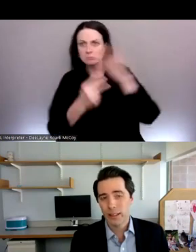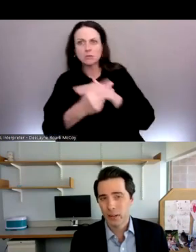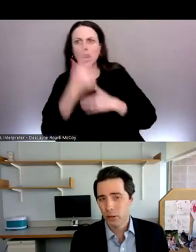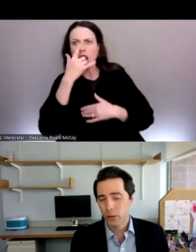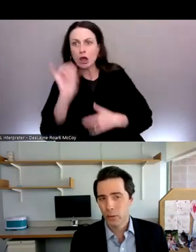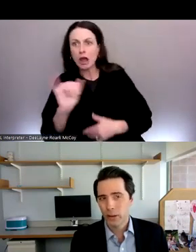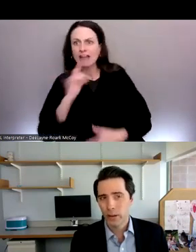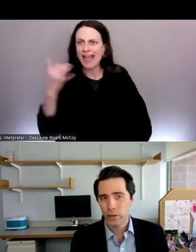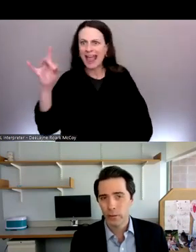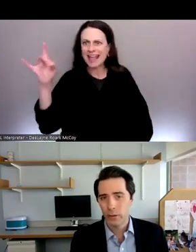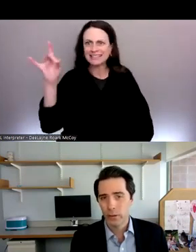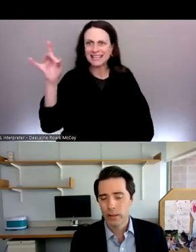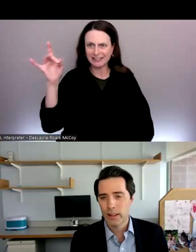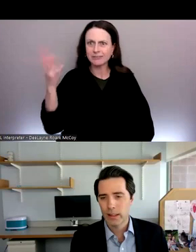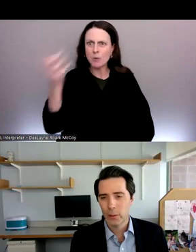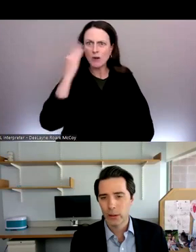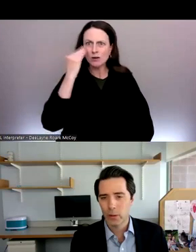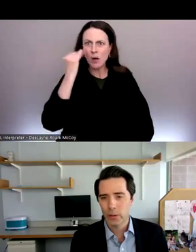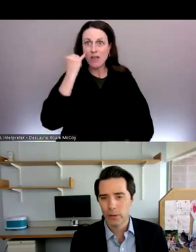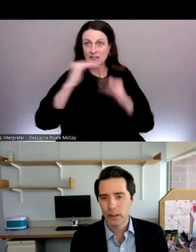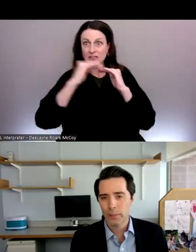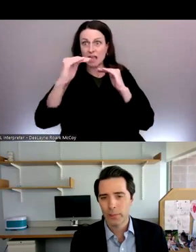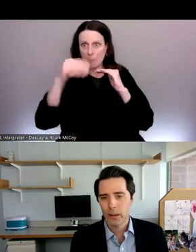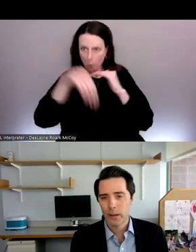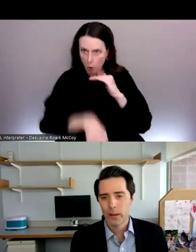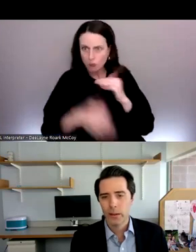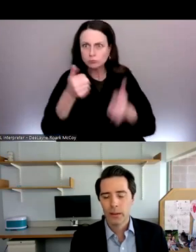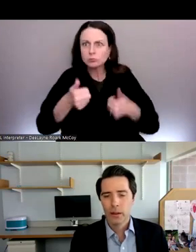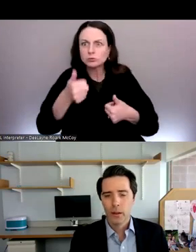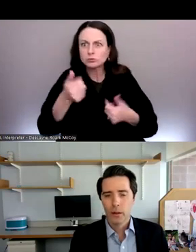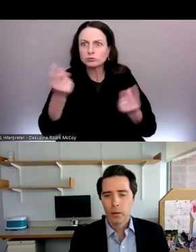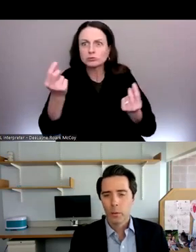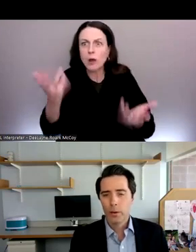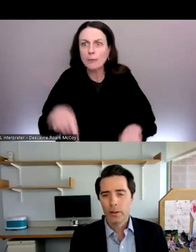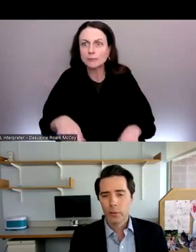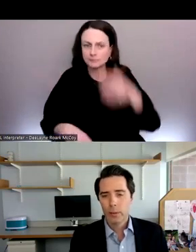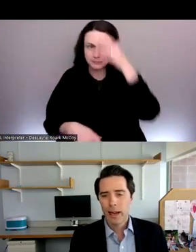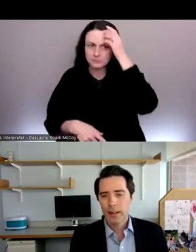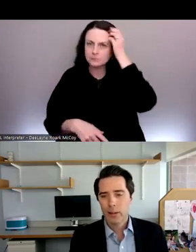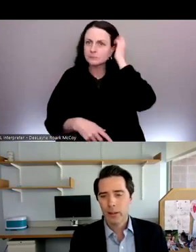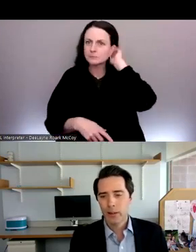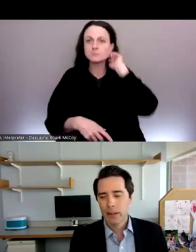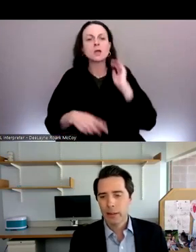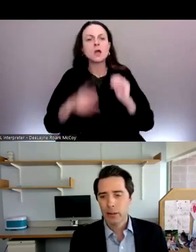so she wanted to know whether it would stay the same or get worse over time